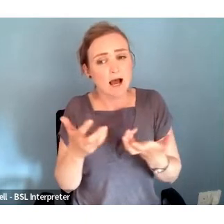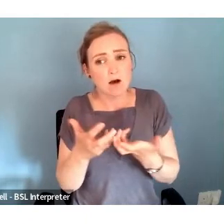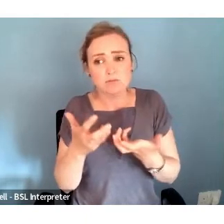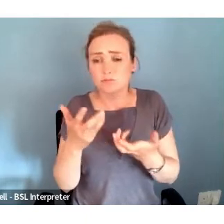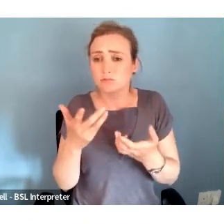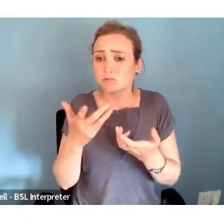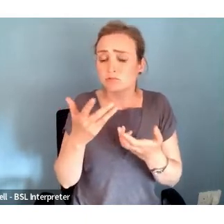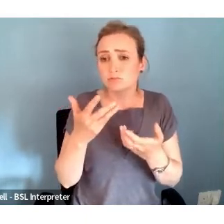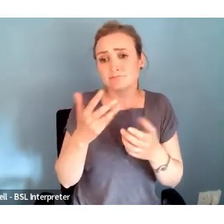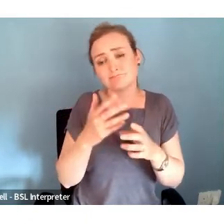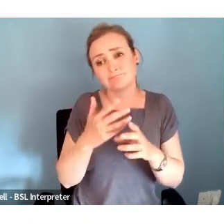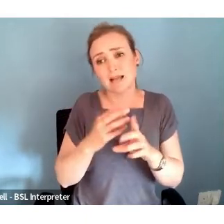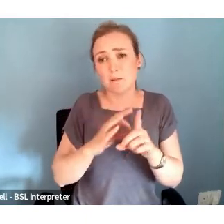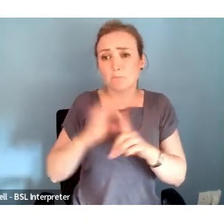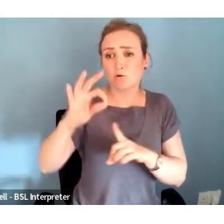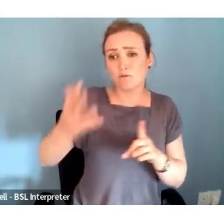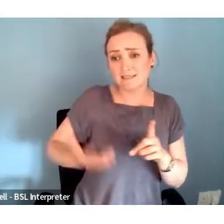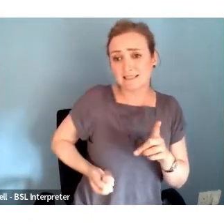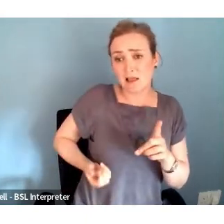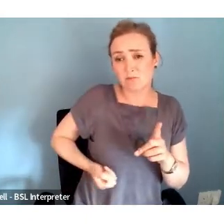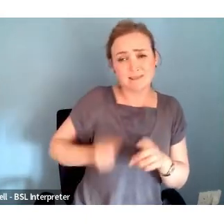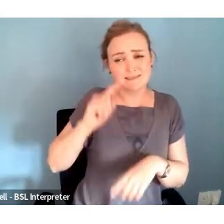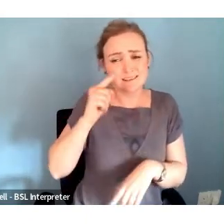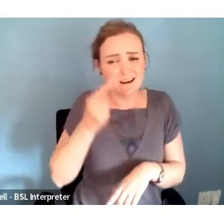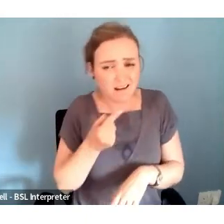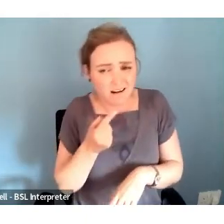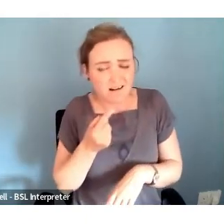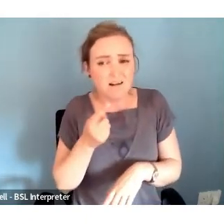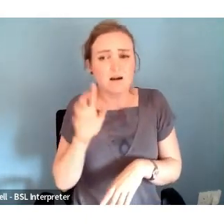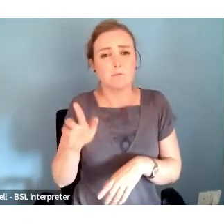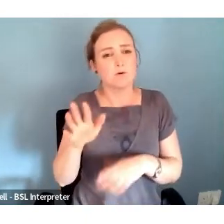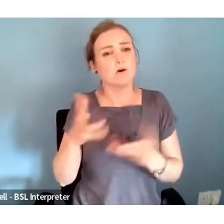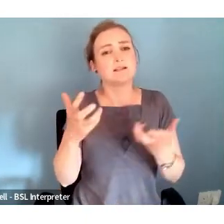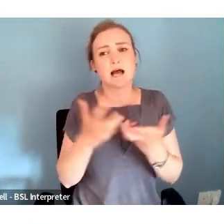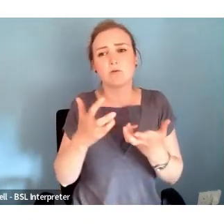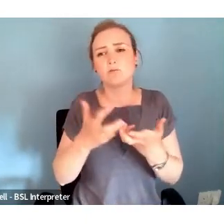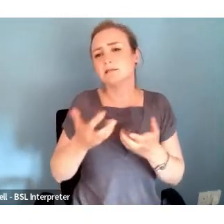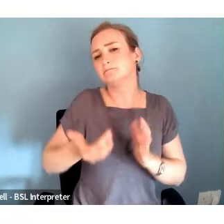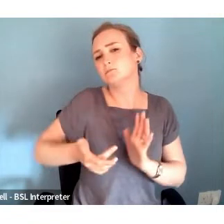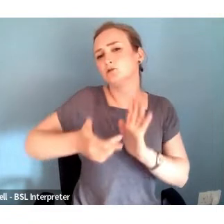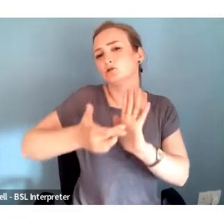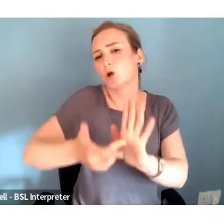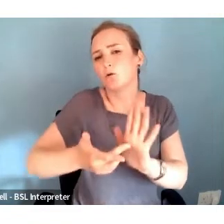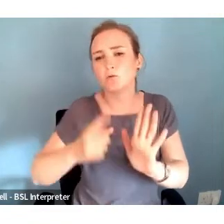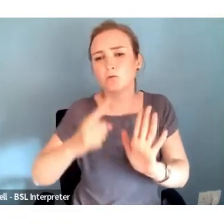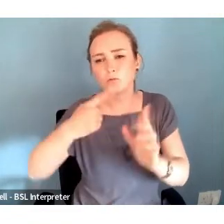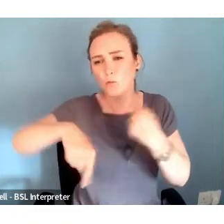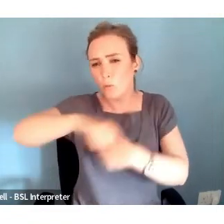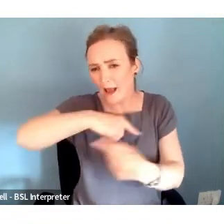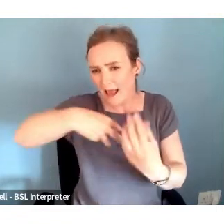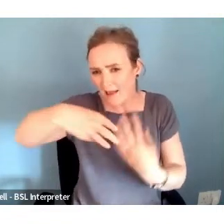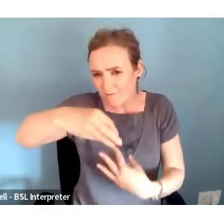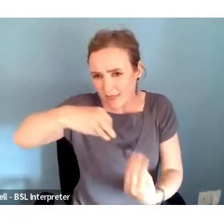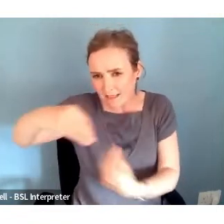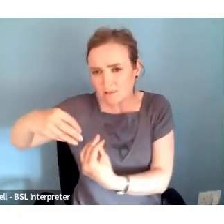some things appeal to candidates. We put that in